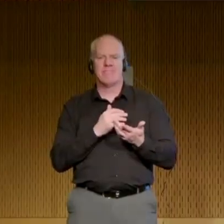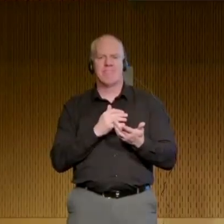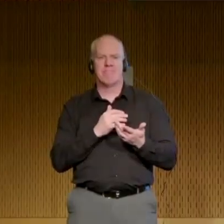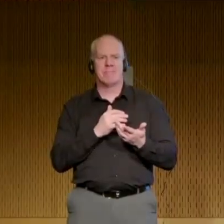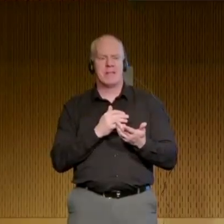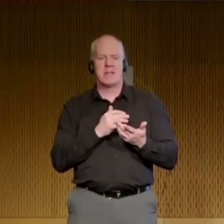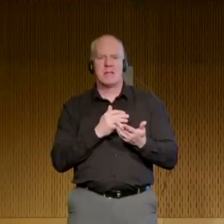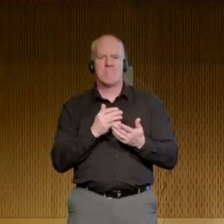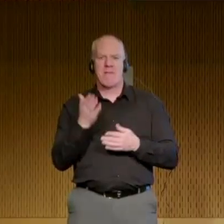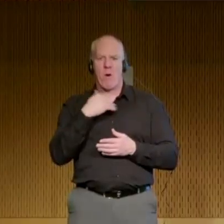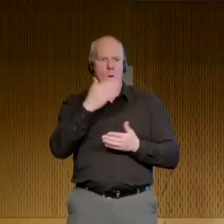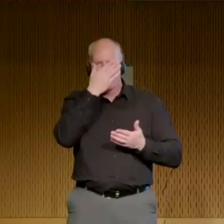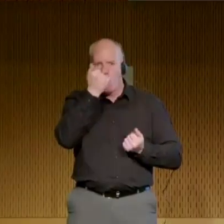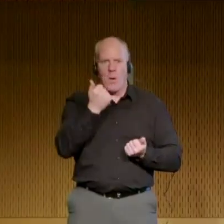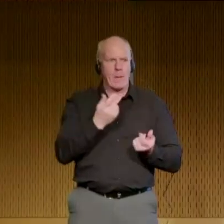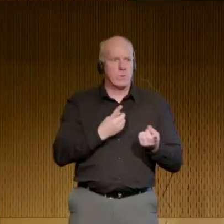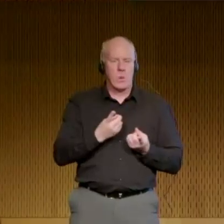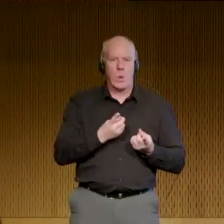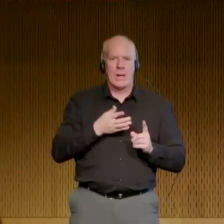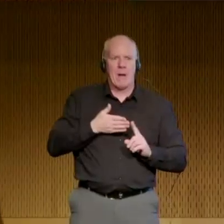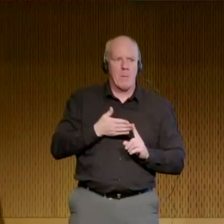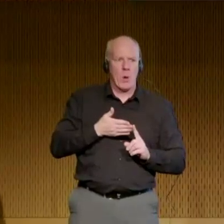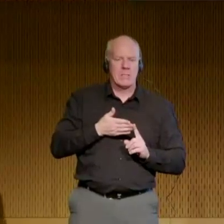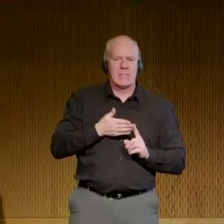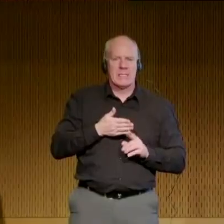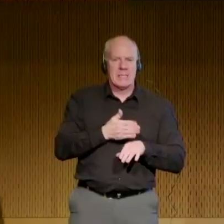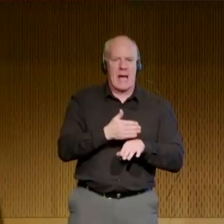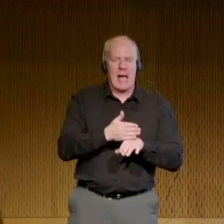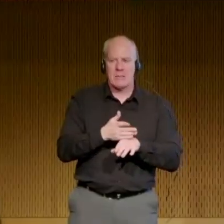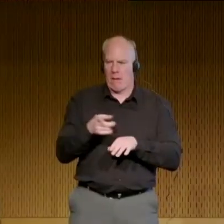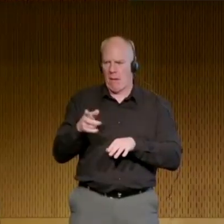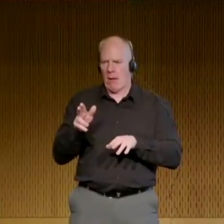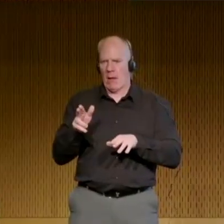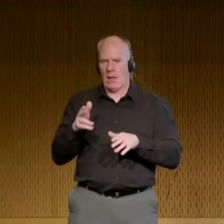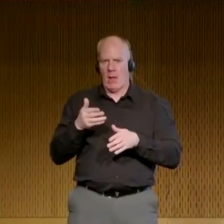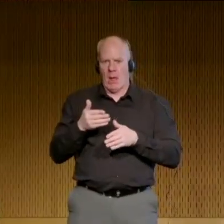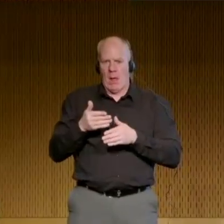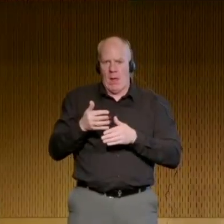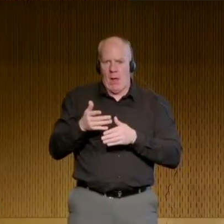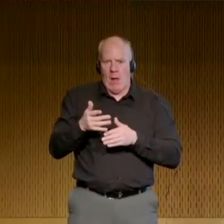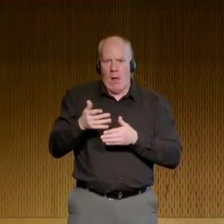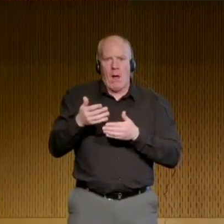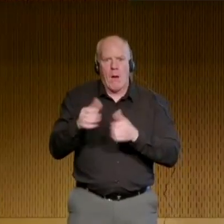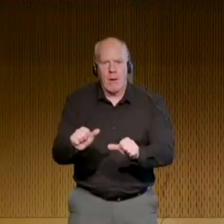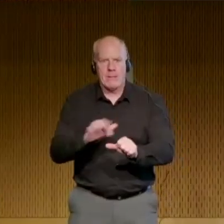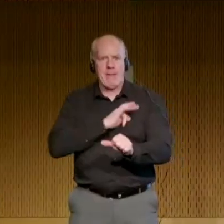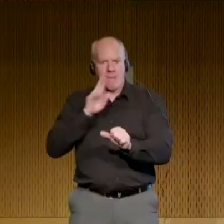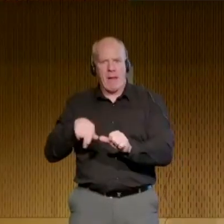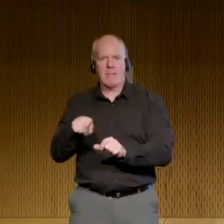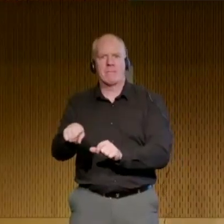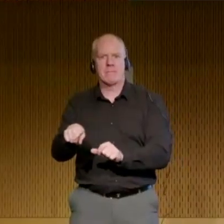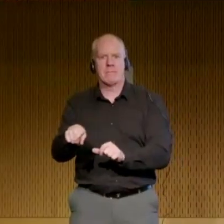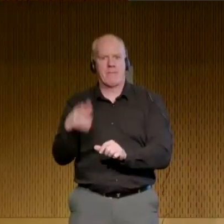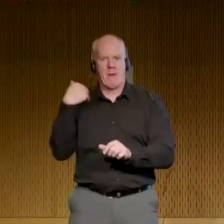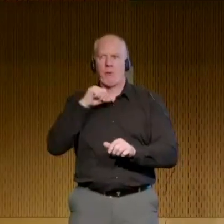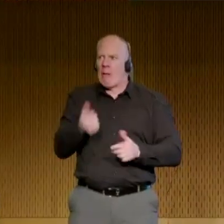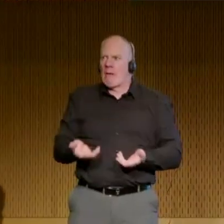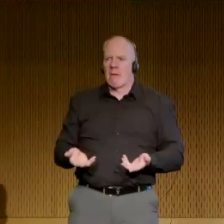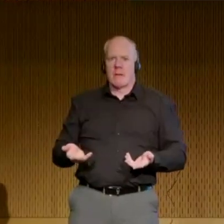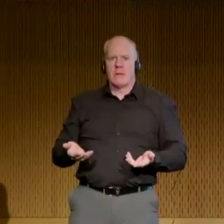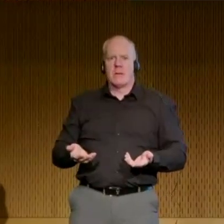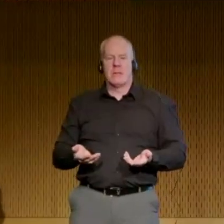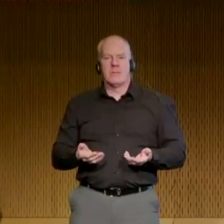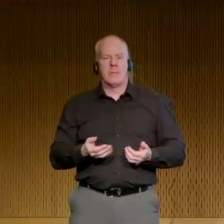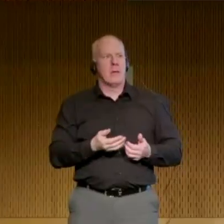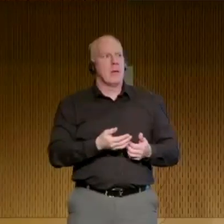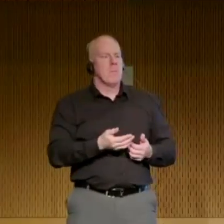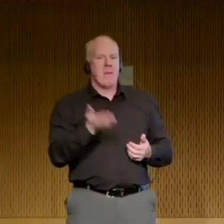how to approach tasks to doing it for himself. So it was somebody else then the two of us and